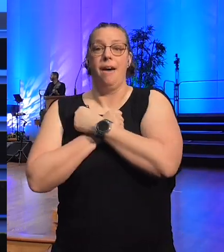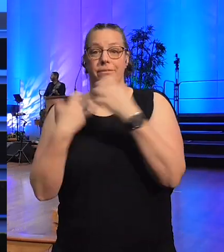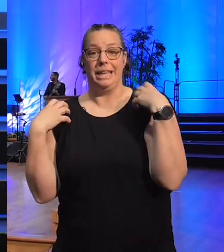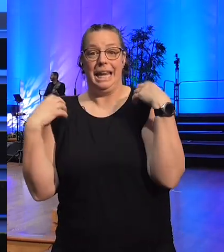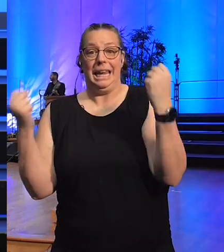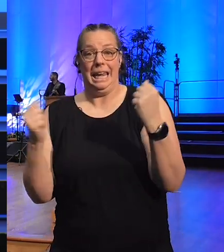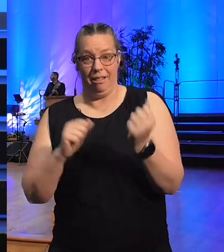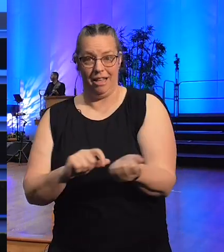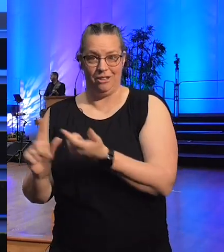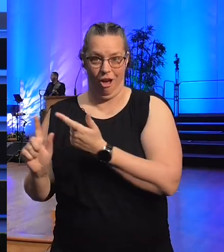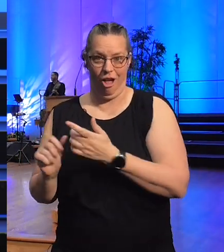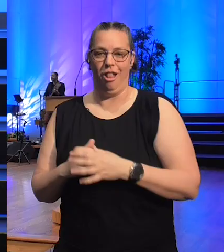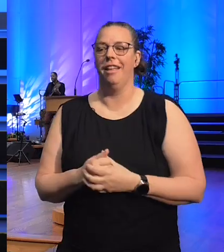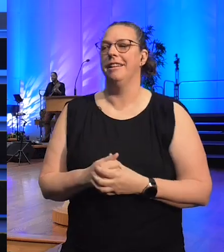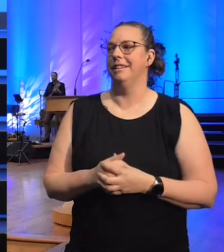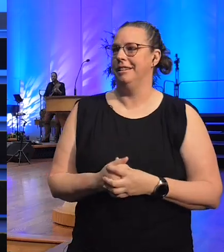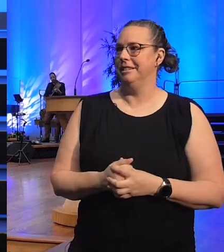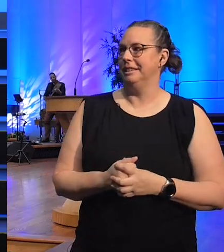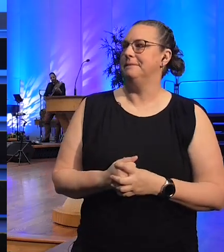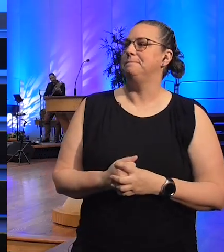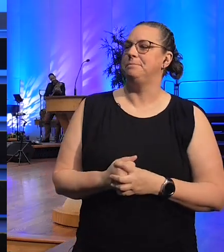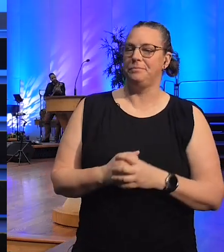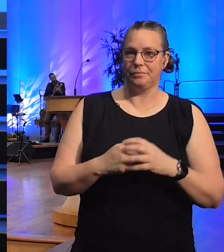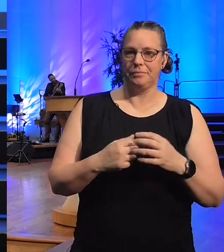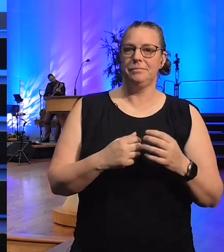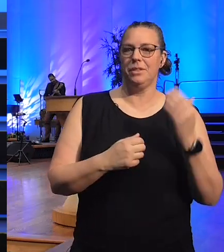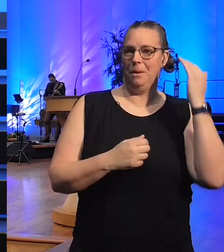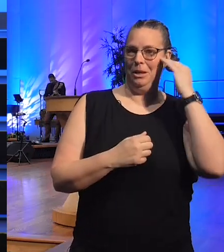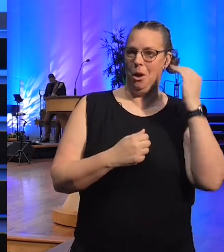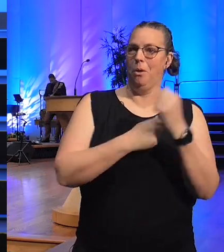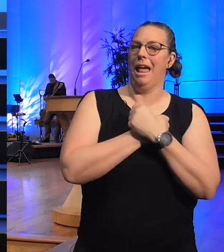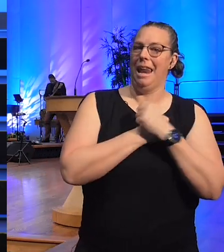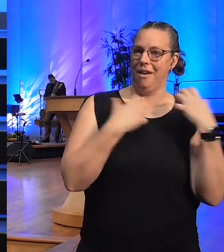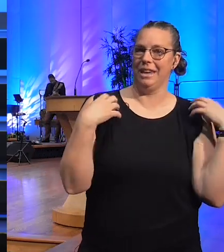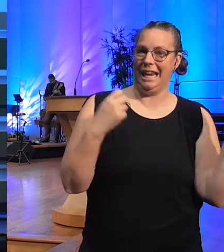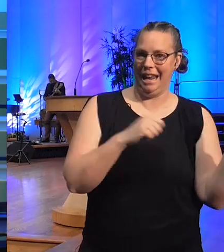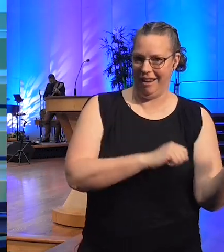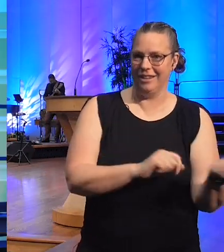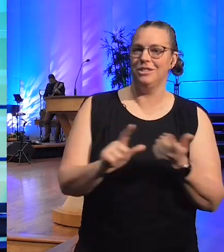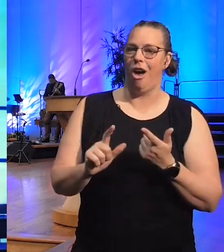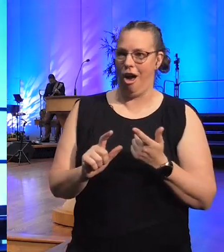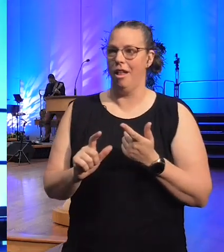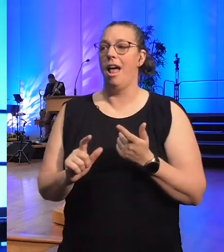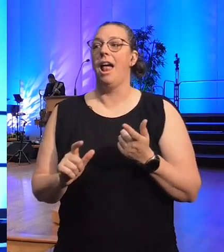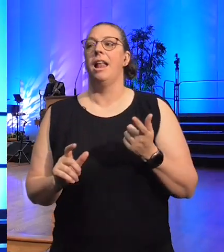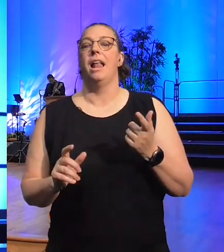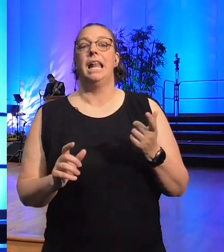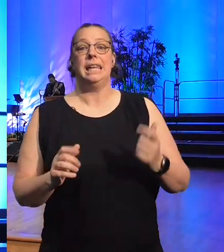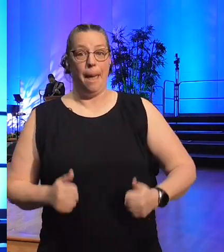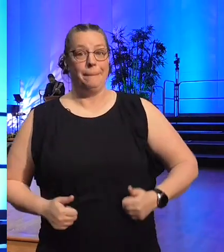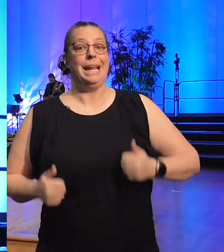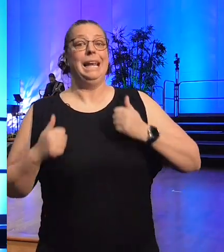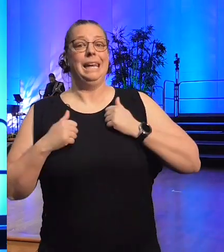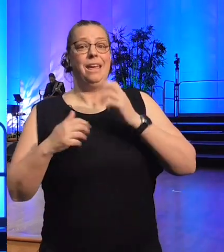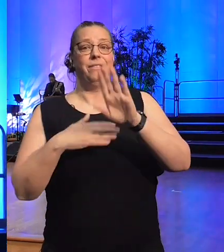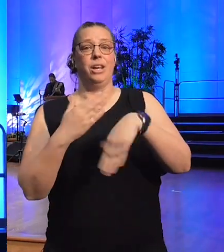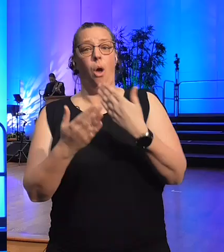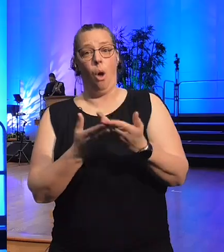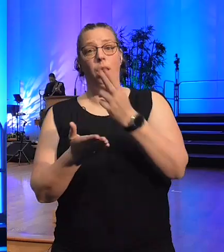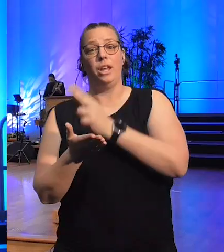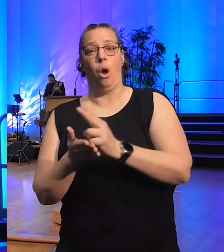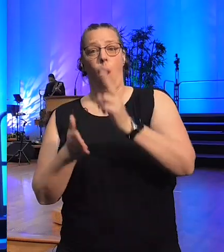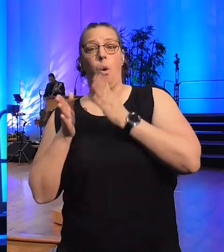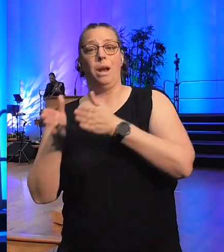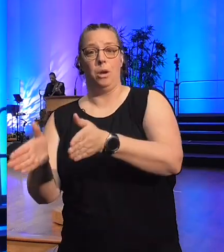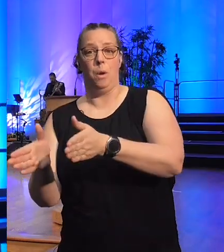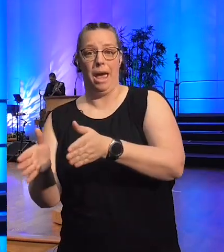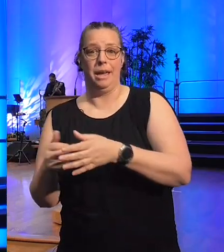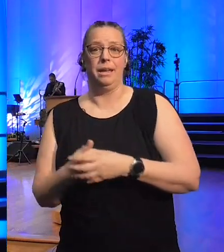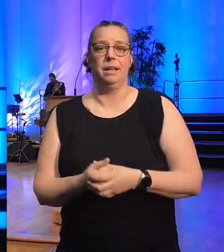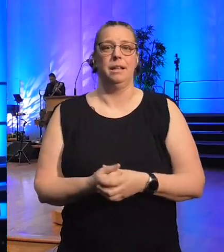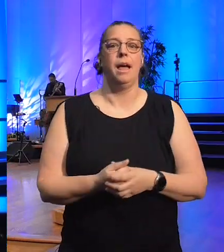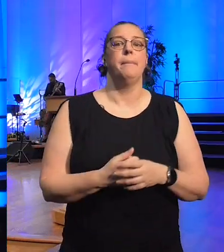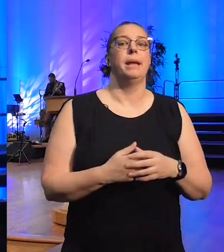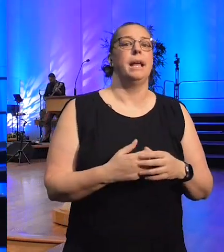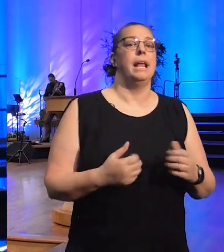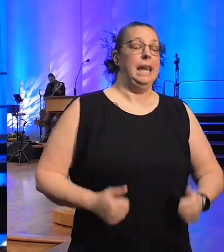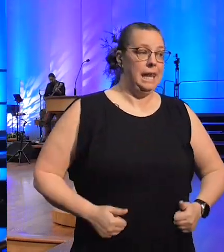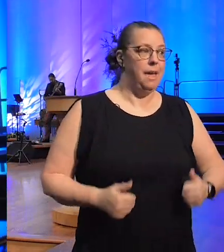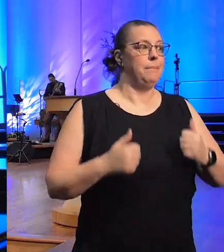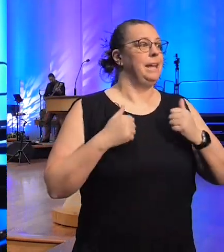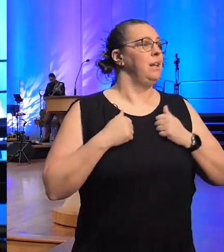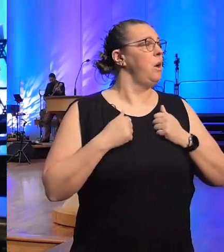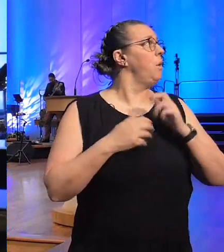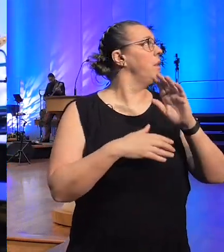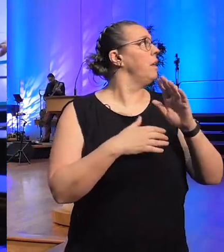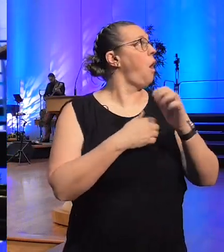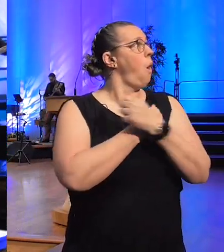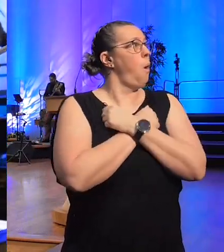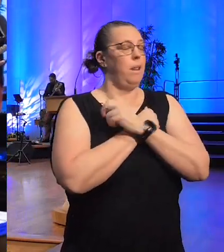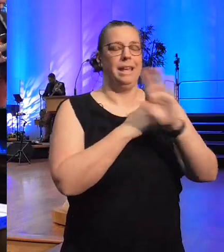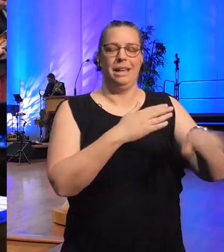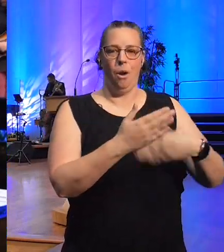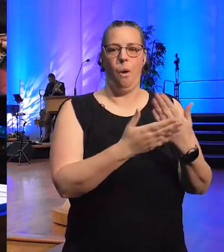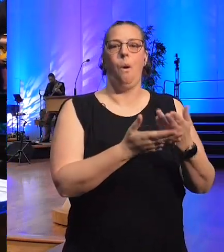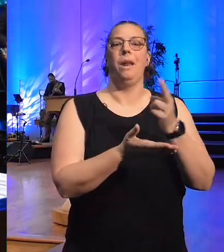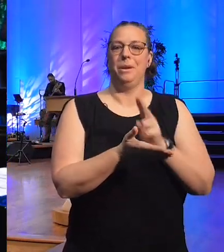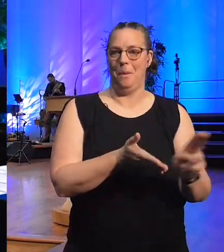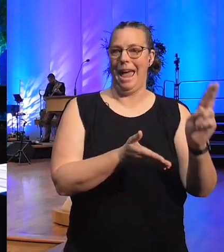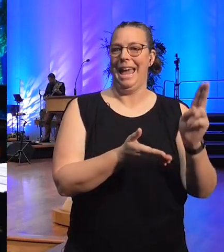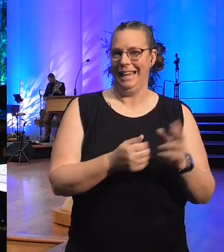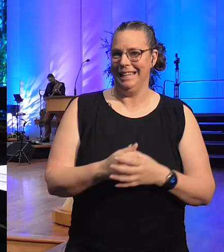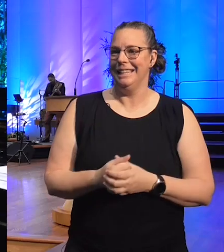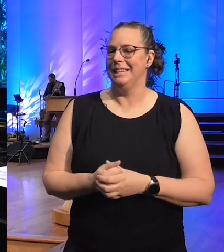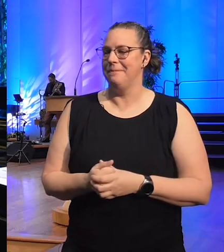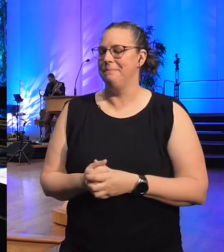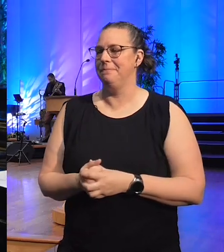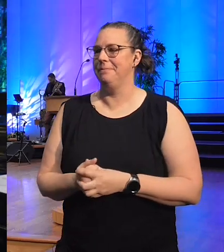song oh let me live in a holy holy way let me live in a holy holy way oh let me